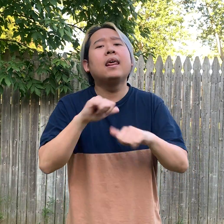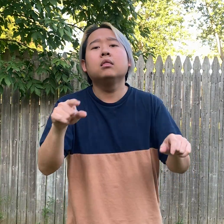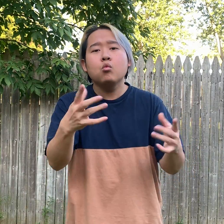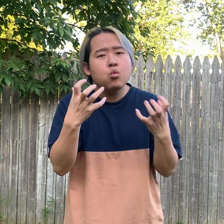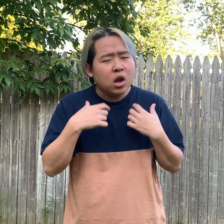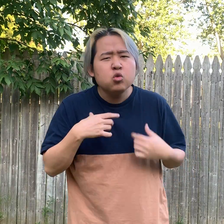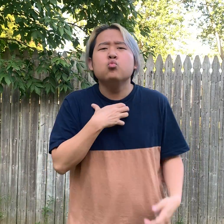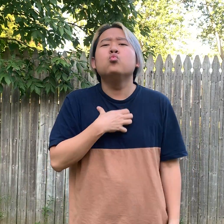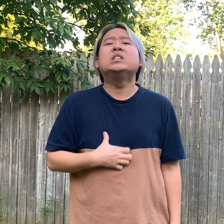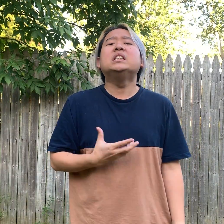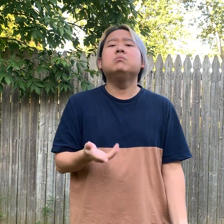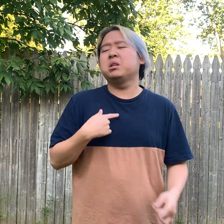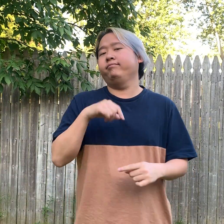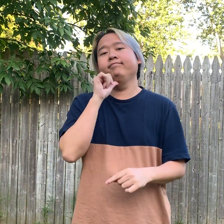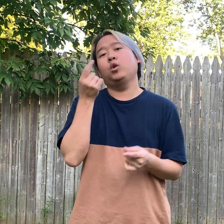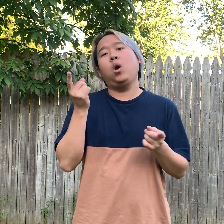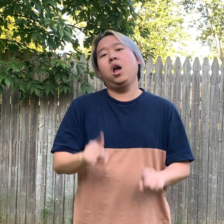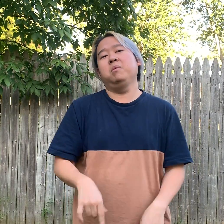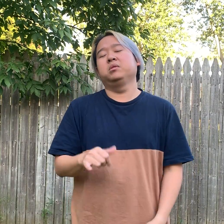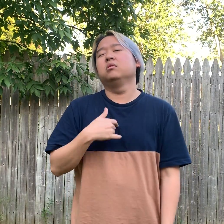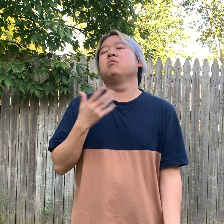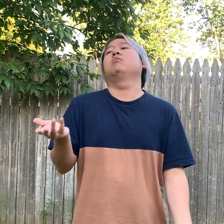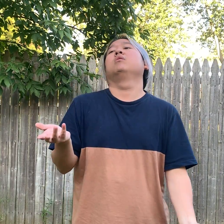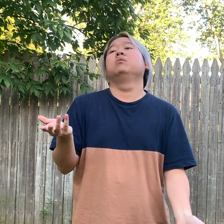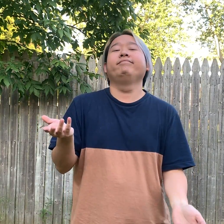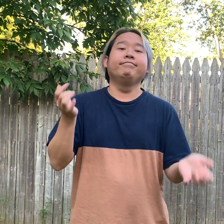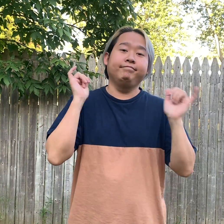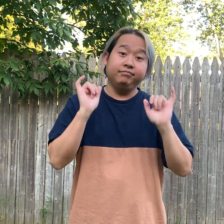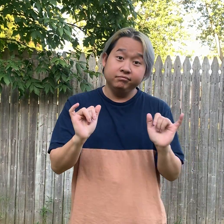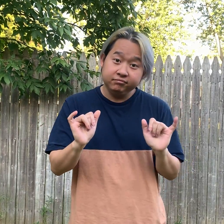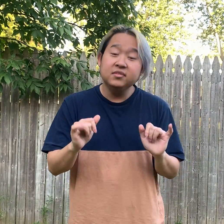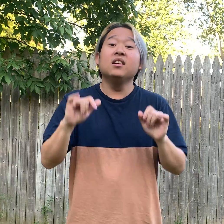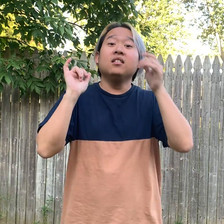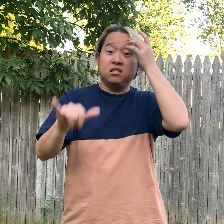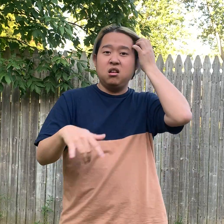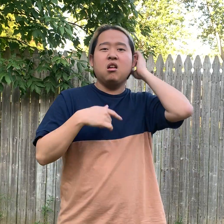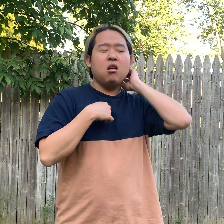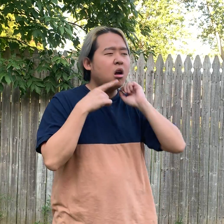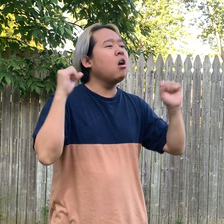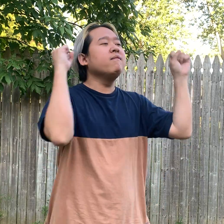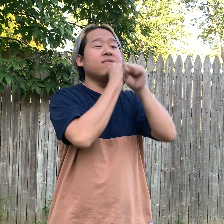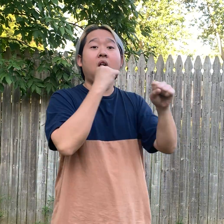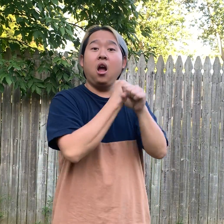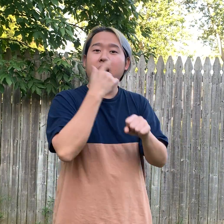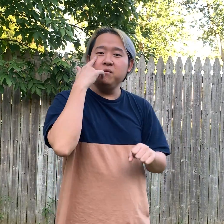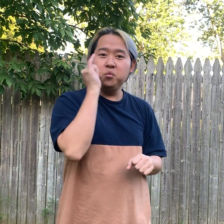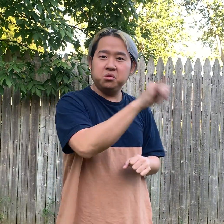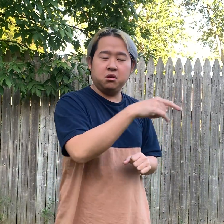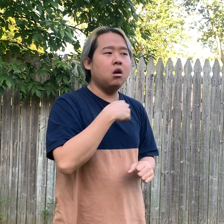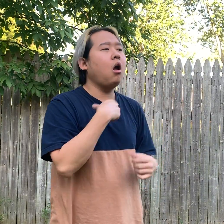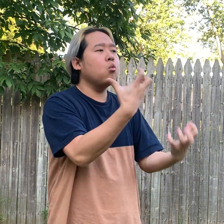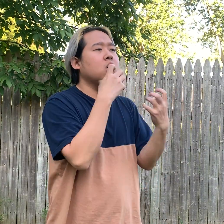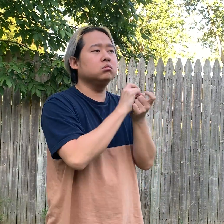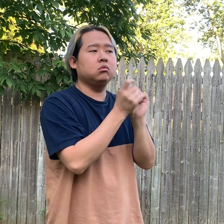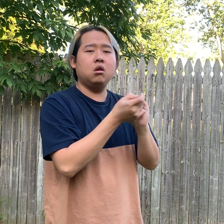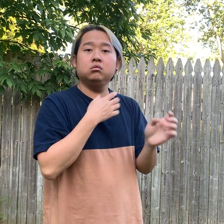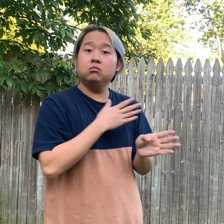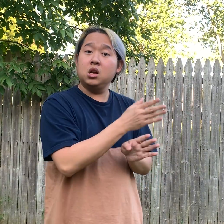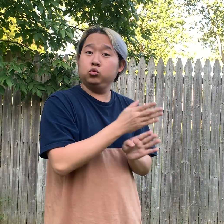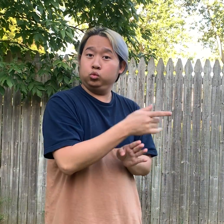that I could be whatever I wanted to be, but that hadn't happened. So, I decided to fight for what I really wanted and contacted my university.